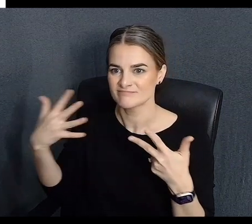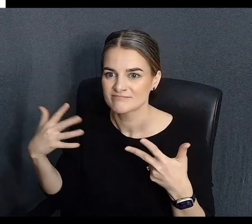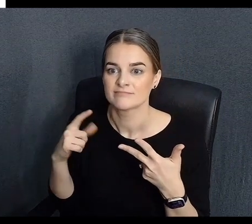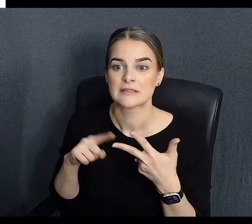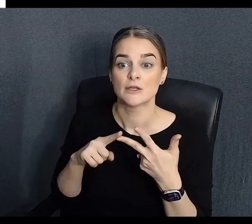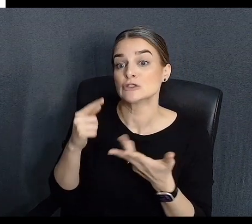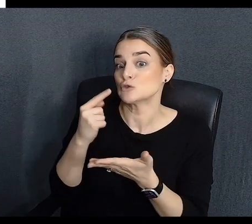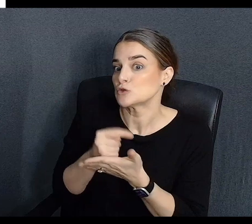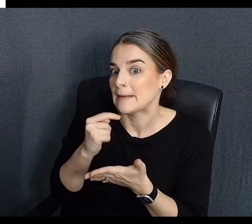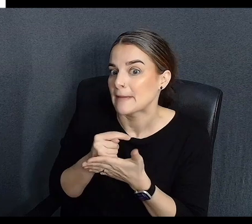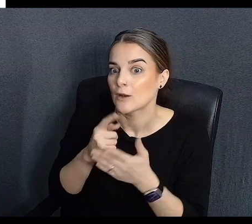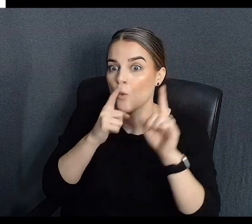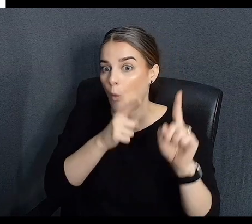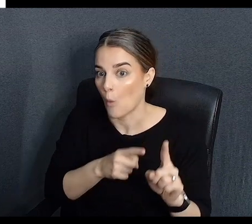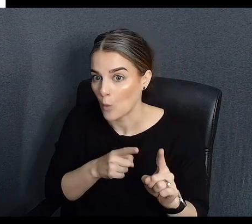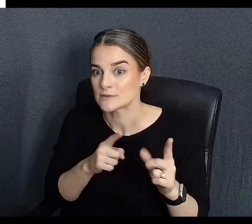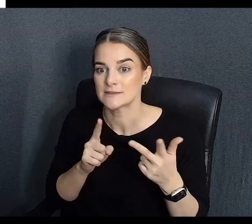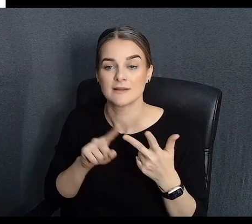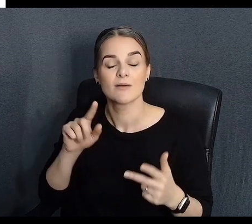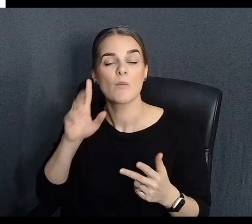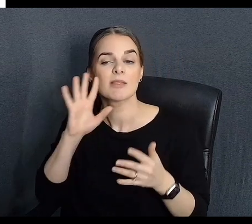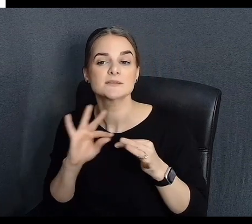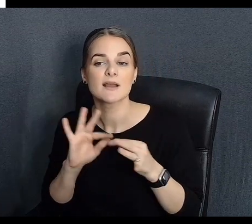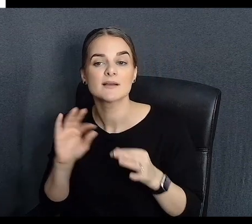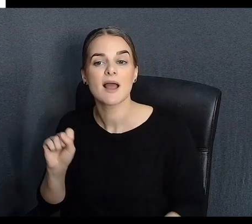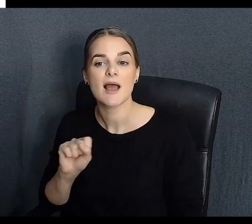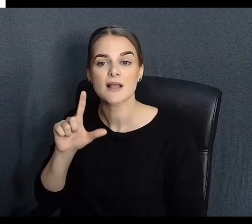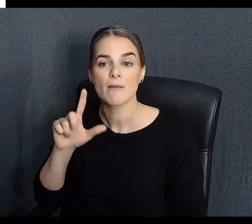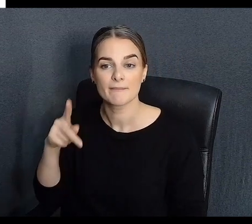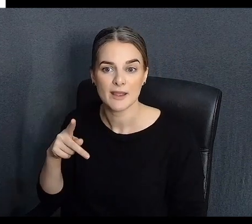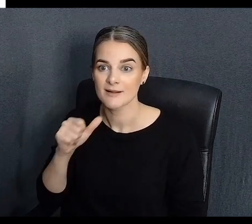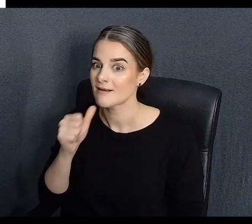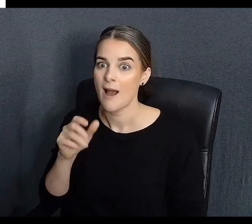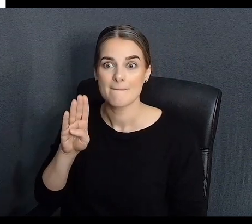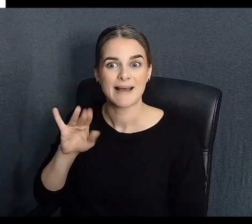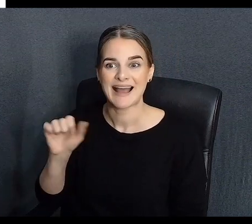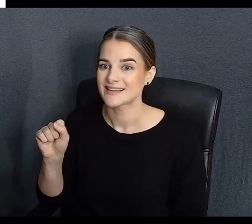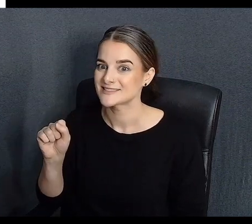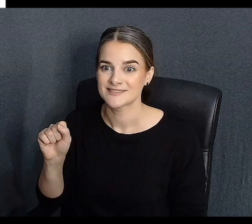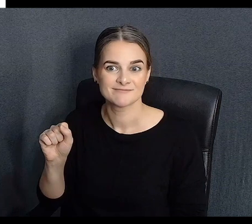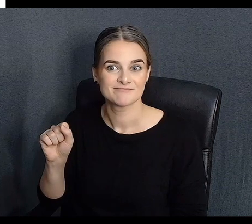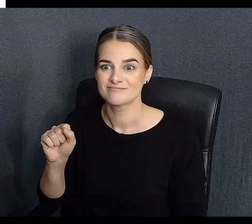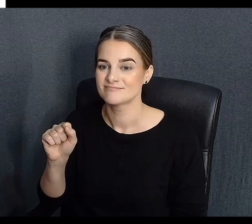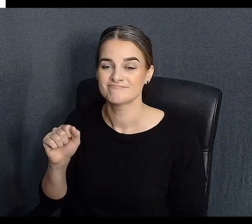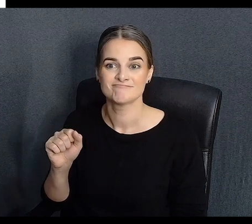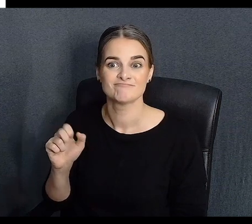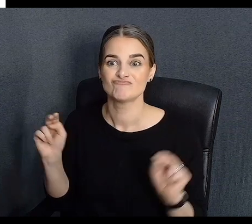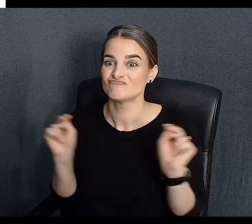We're going to say that the SLP is-- they're not biased. They don't work or have any financial stake